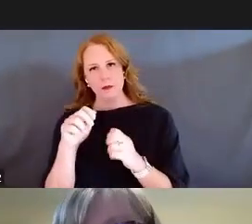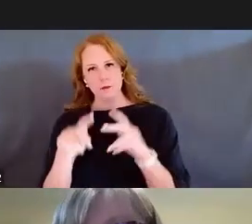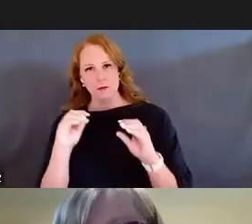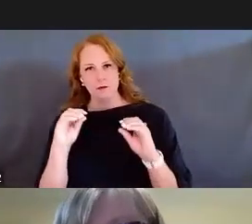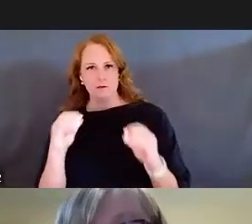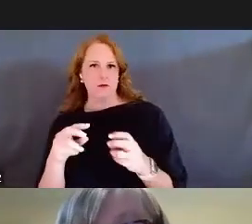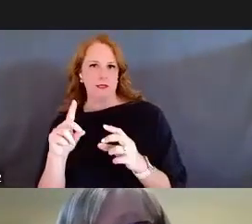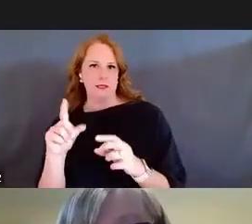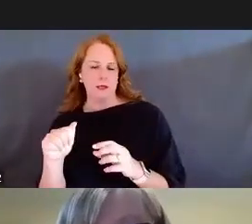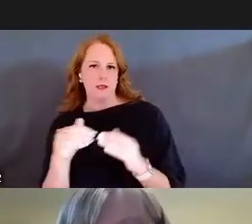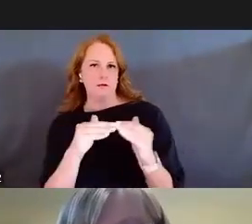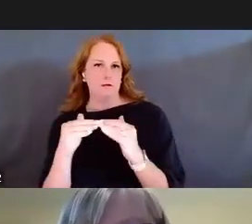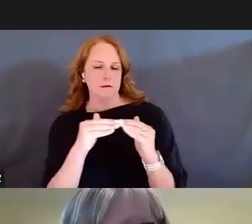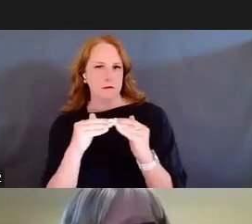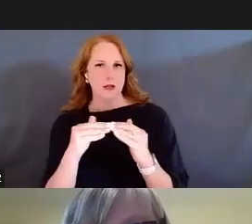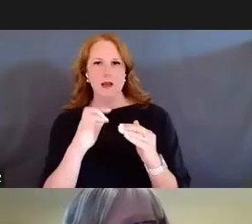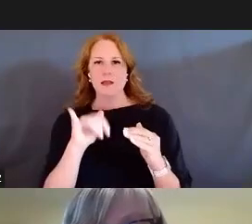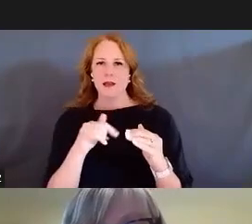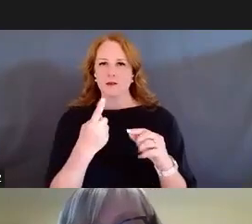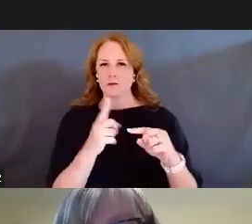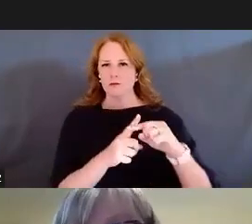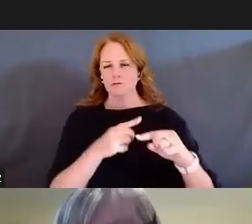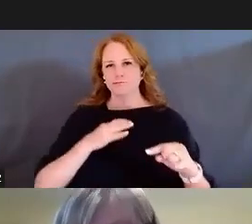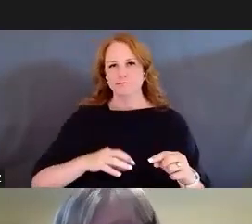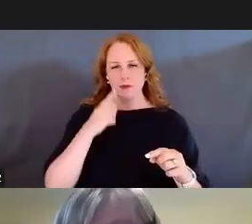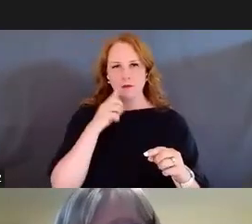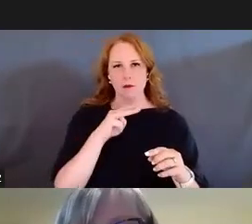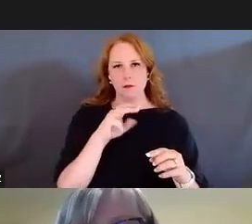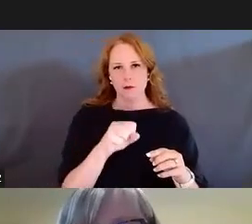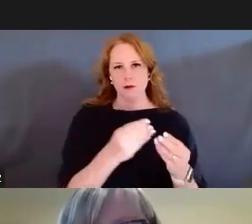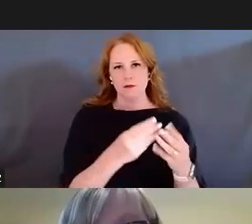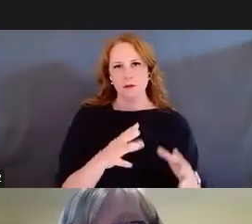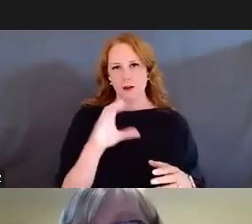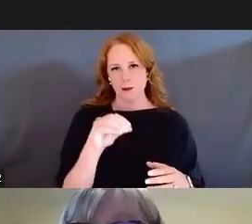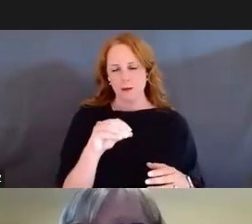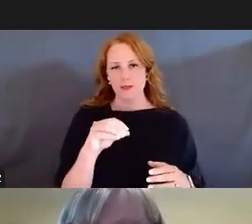Microsoft and the supplier companies. Of course, um we do have career growth opportunities. This is